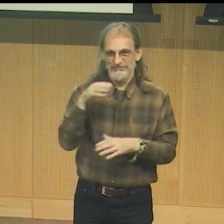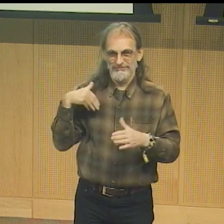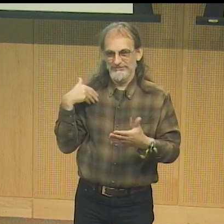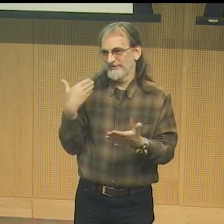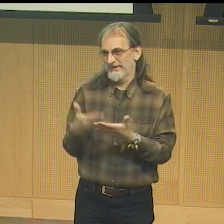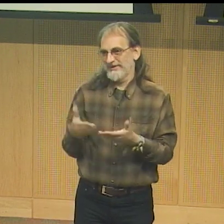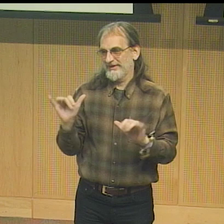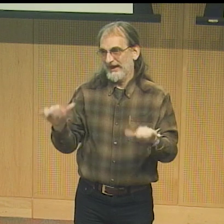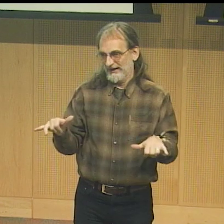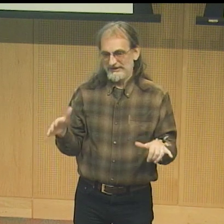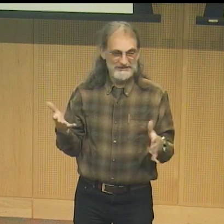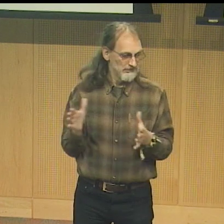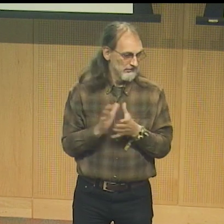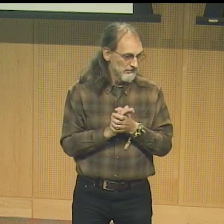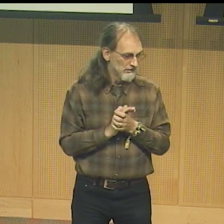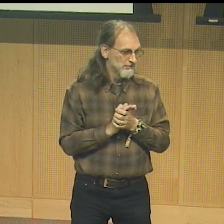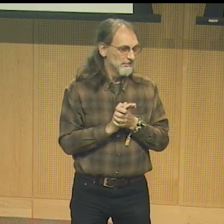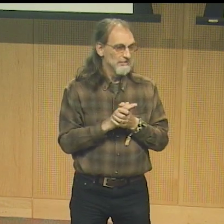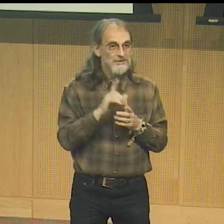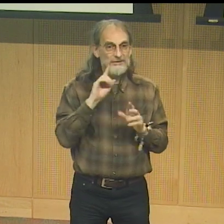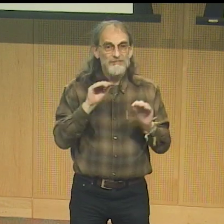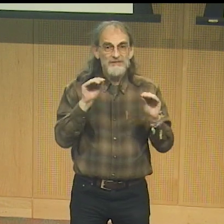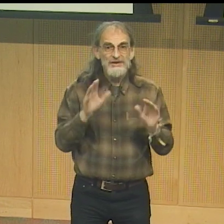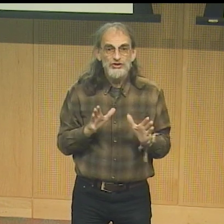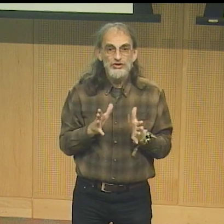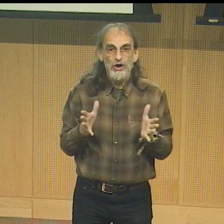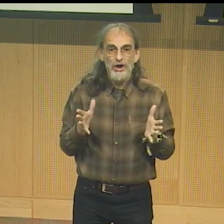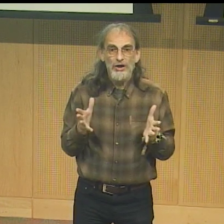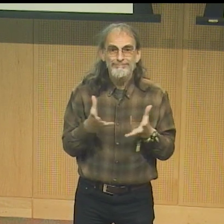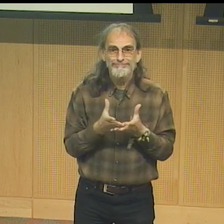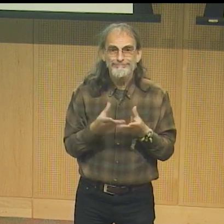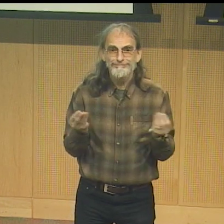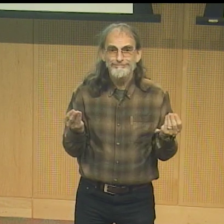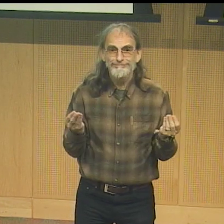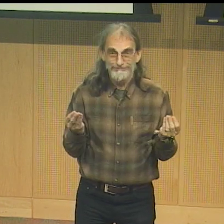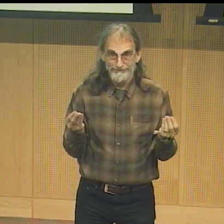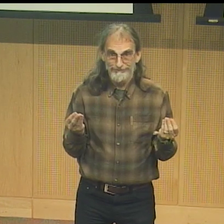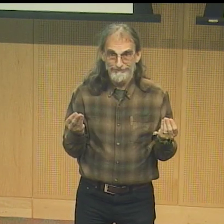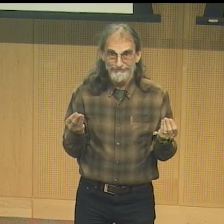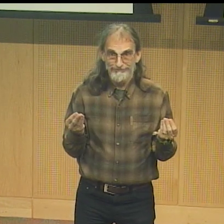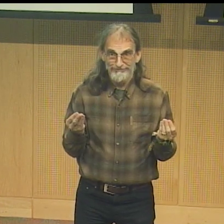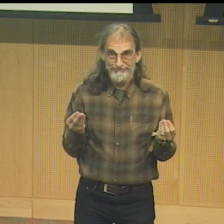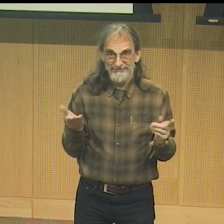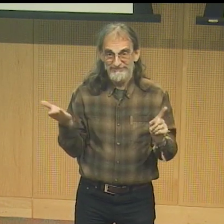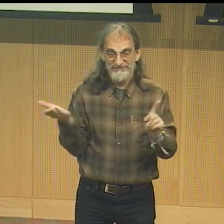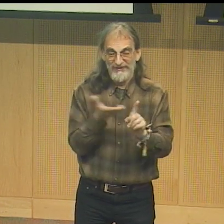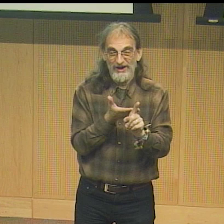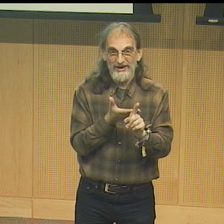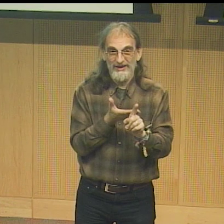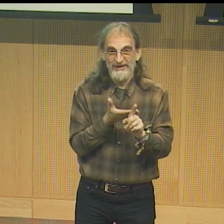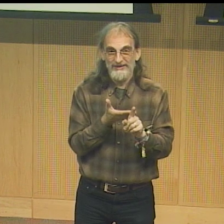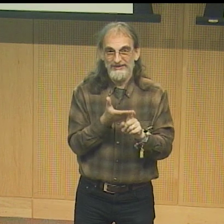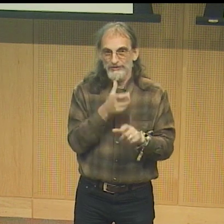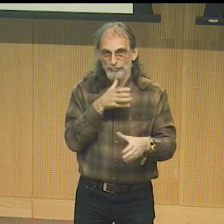Deaf people have been colonized. Their education system has been colonized for over 100 years, and the children are suffering.